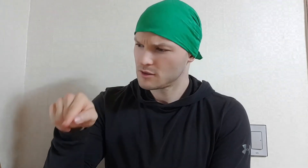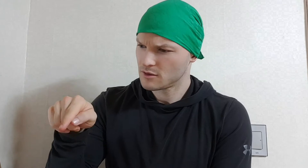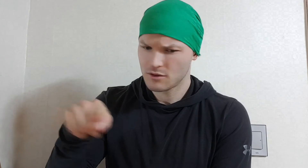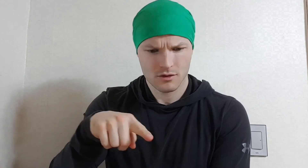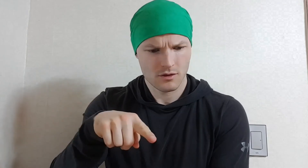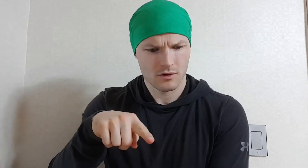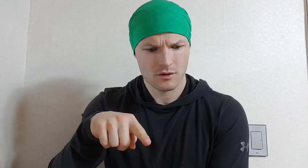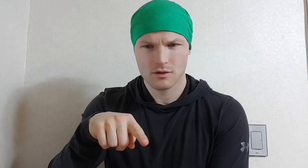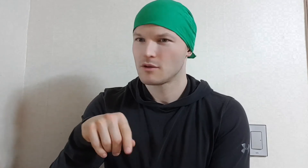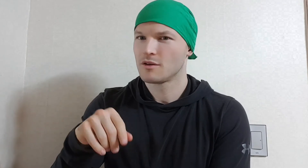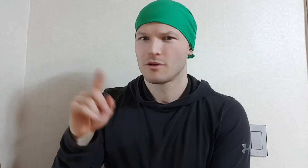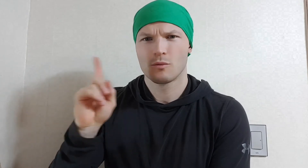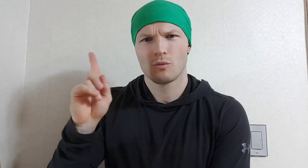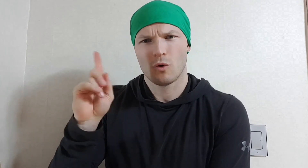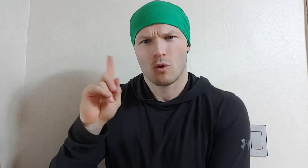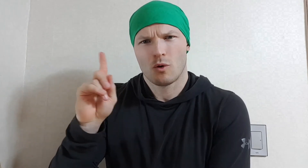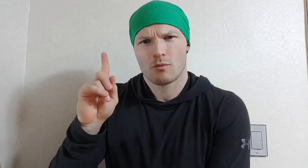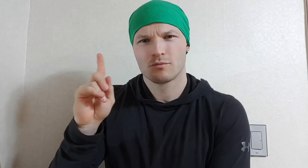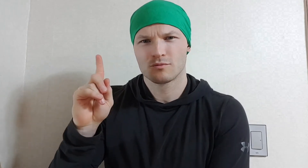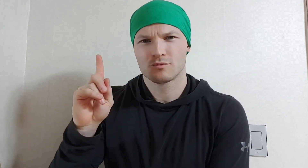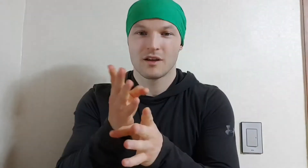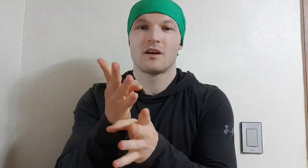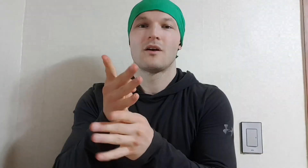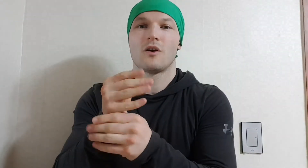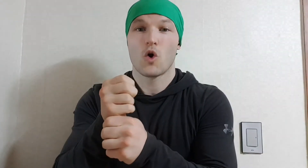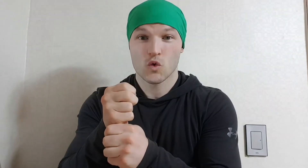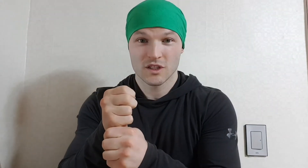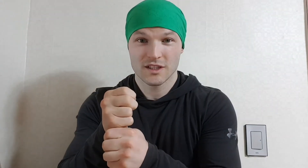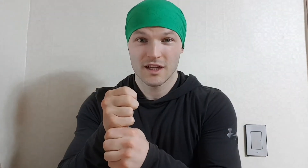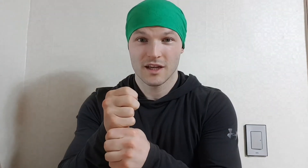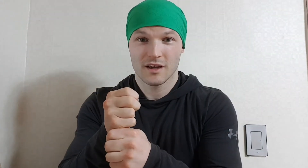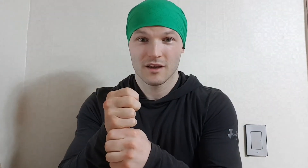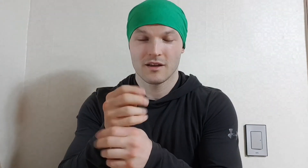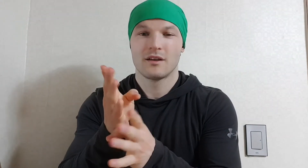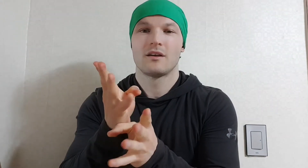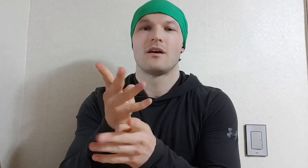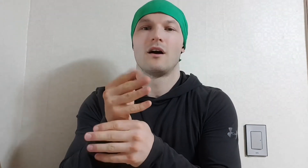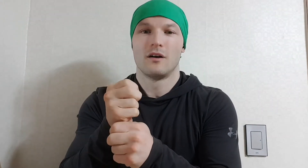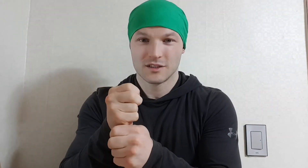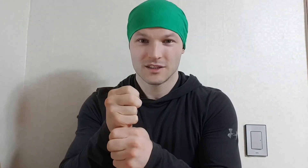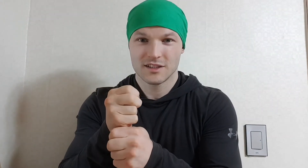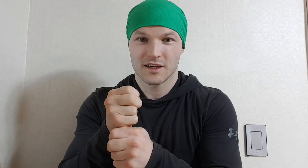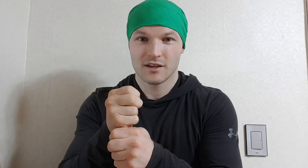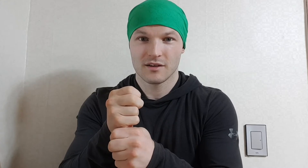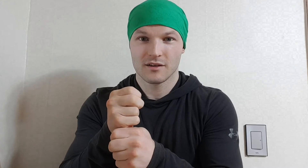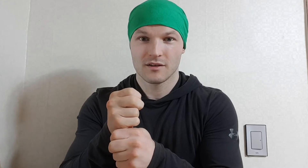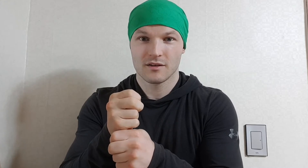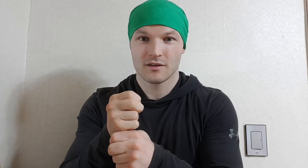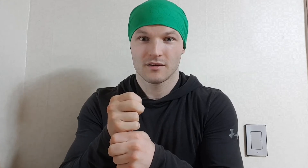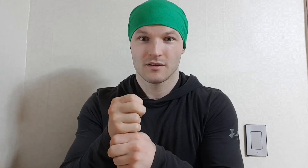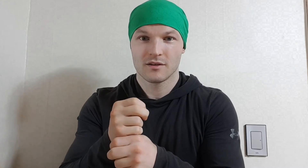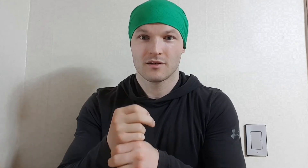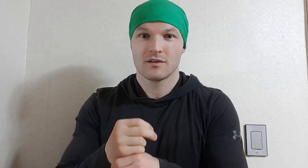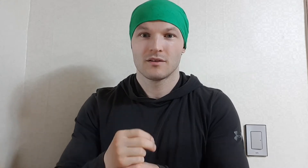[pointing at objects] when (what date...)